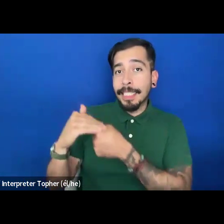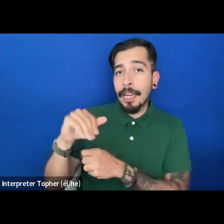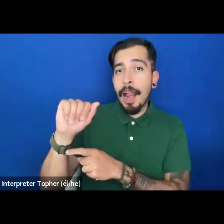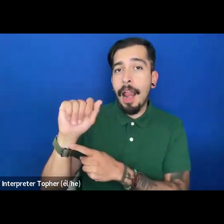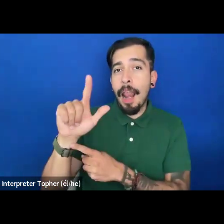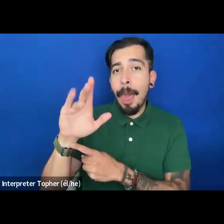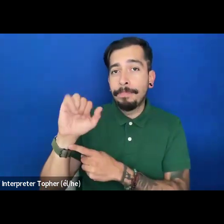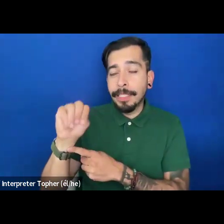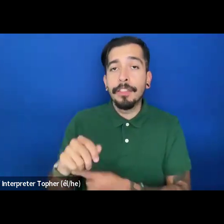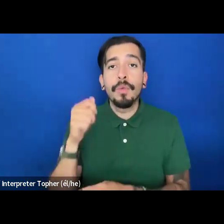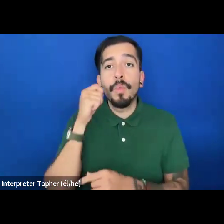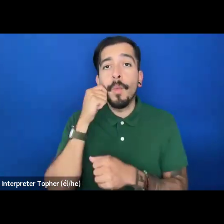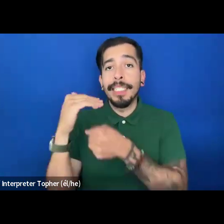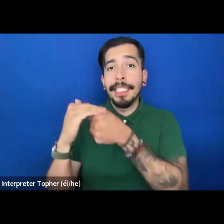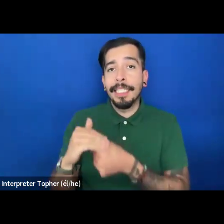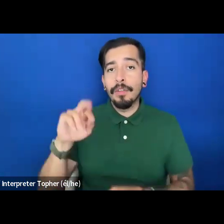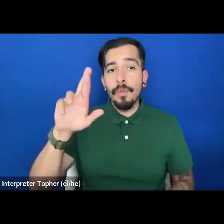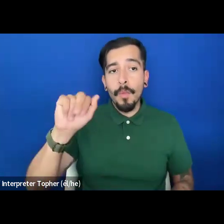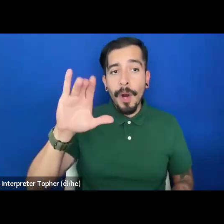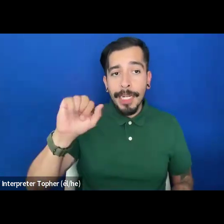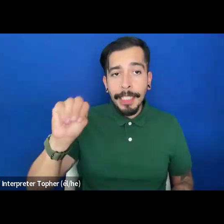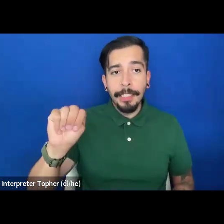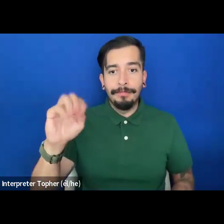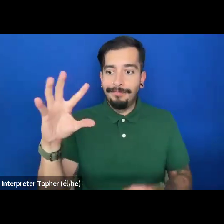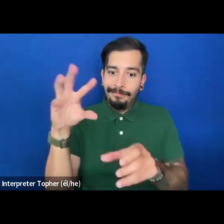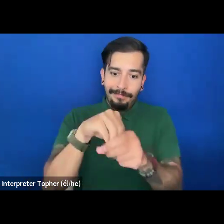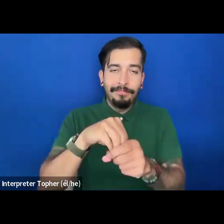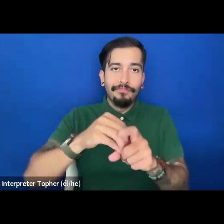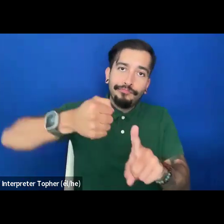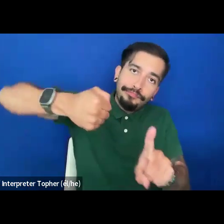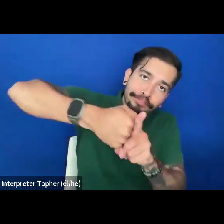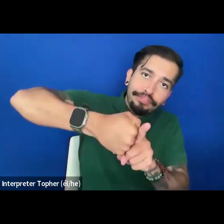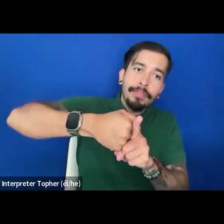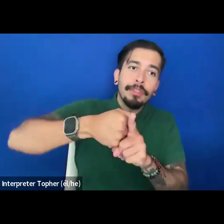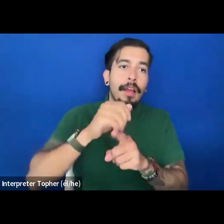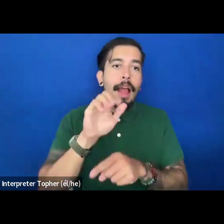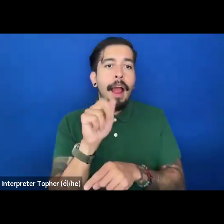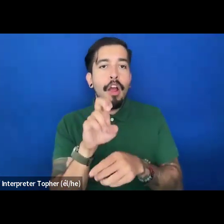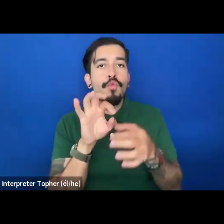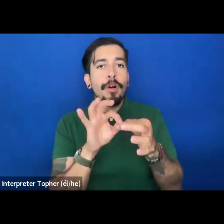And I really wanna focus on how, how can both care workers,